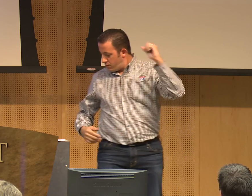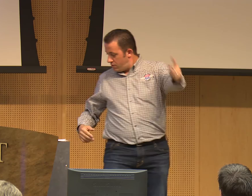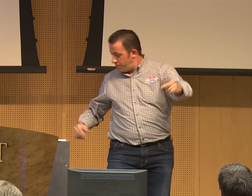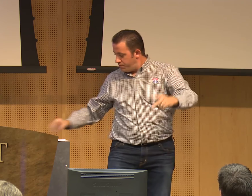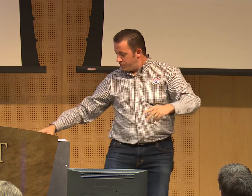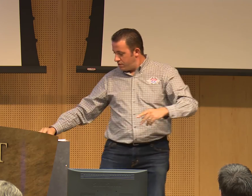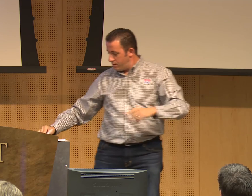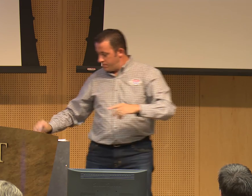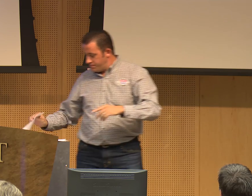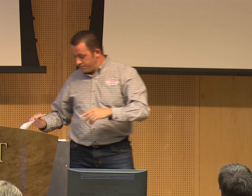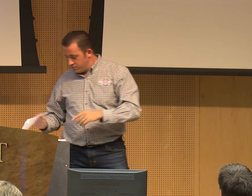OK.